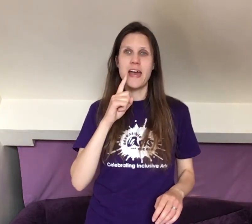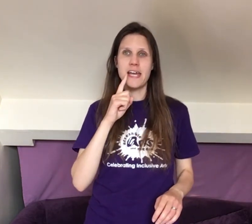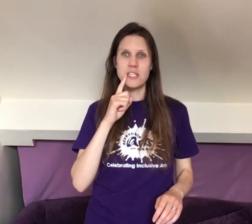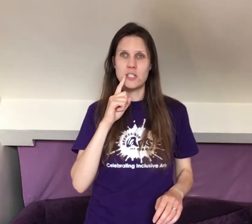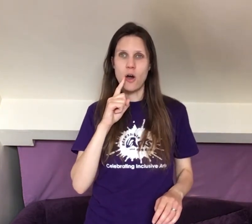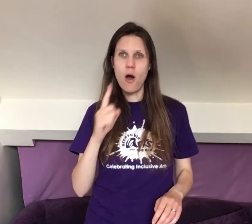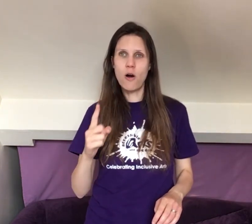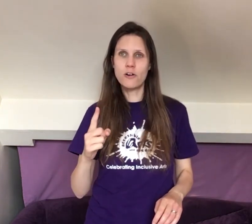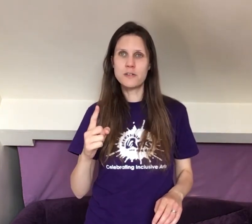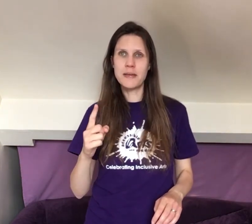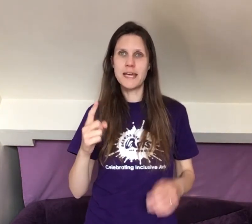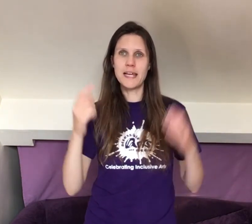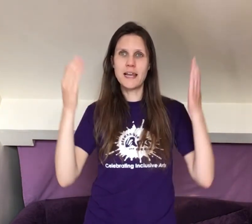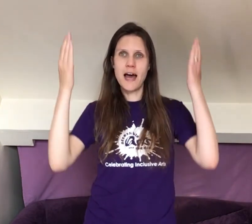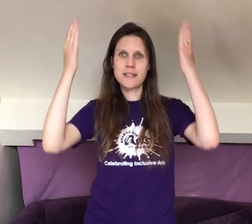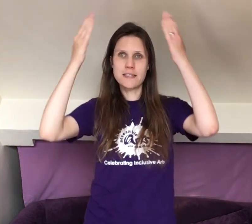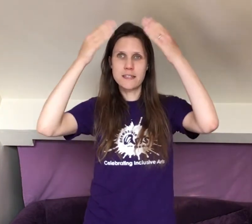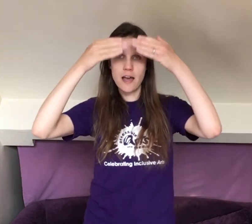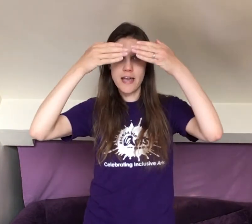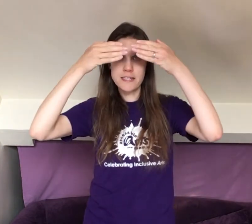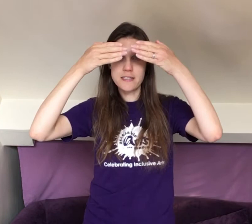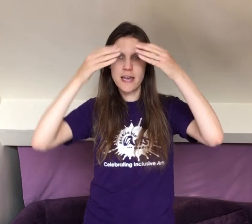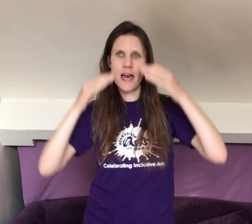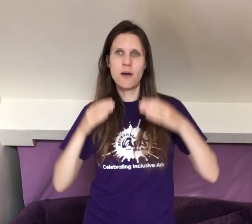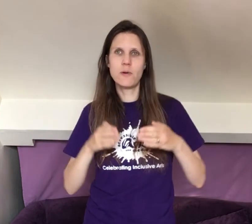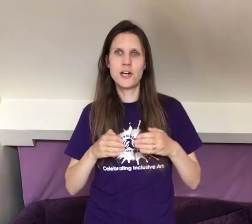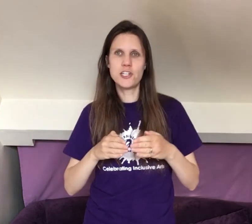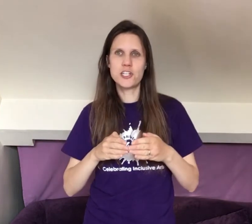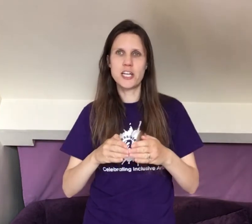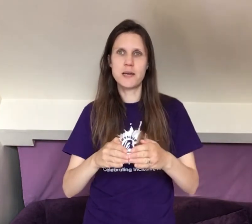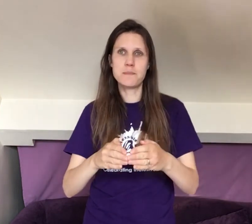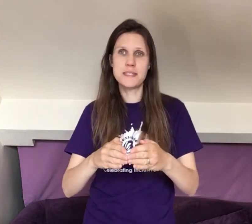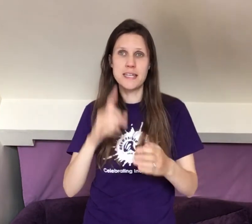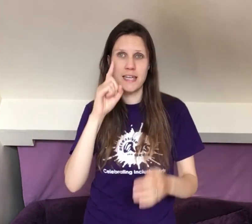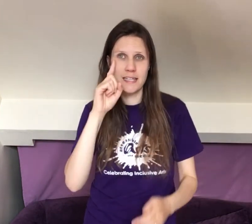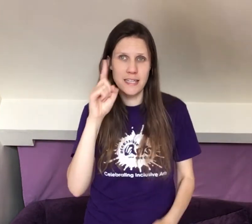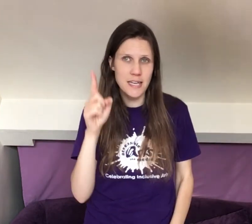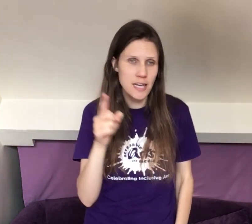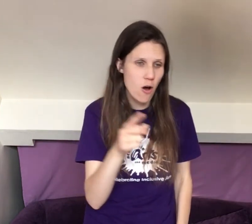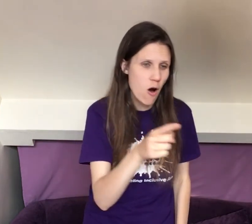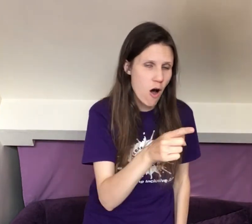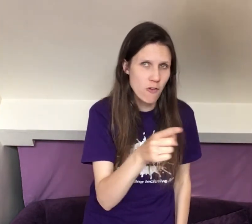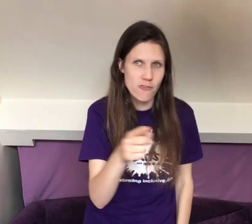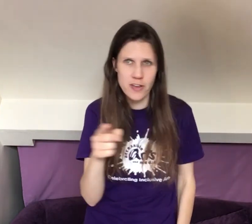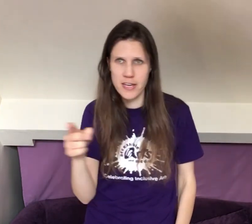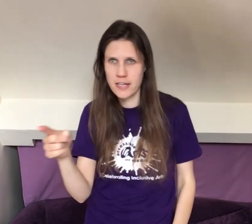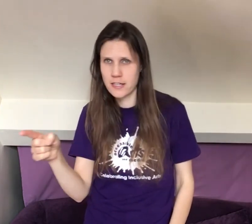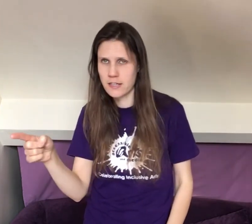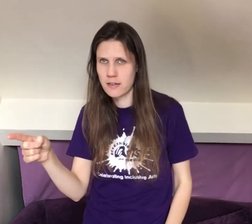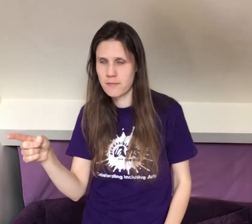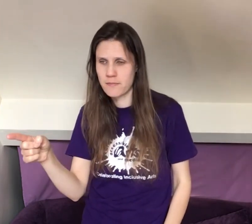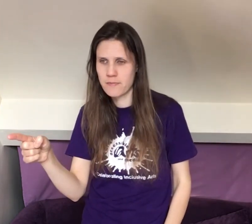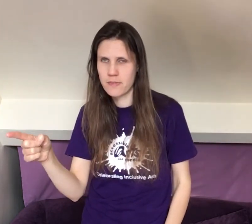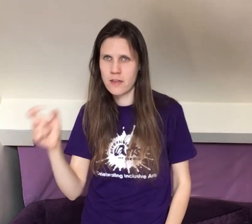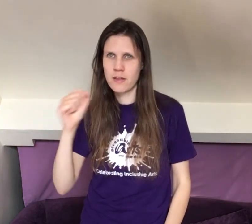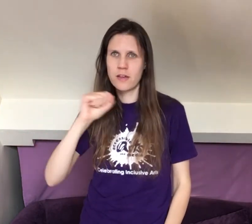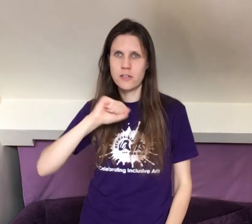They told me last night there were ships in the offing.